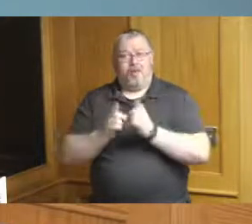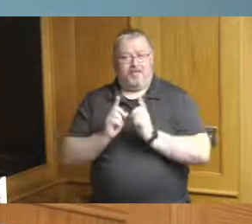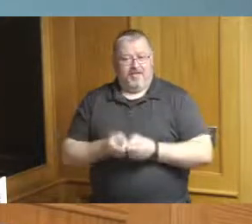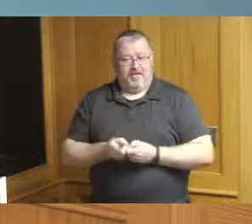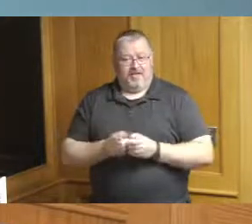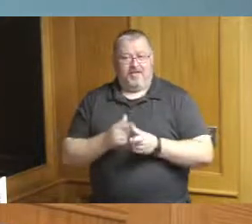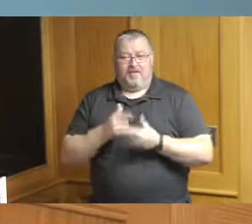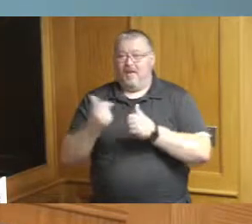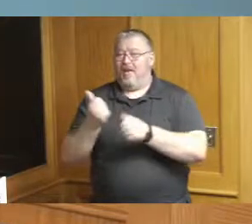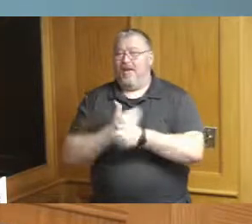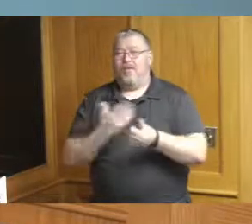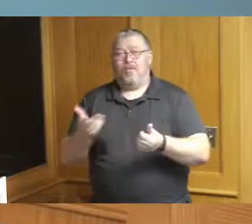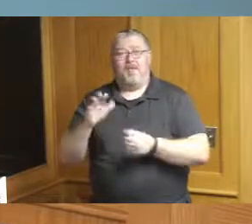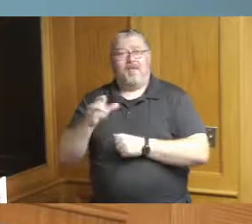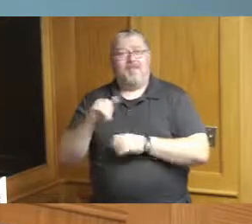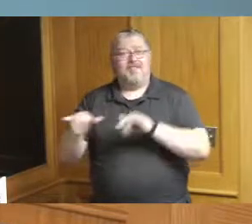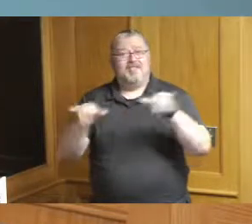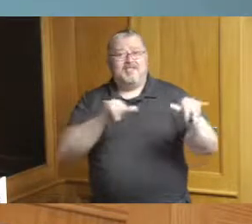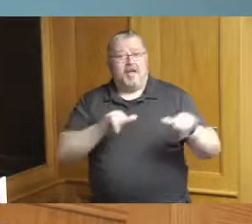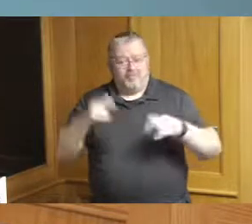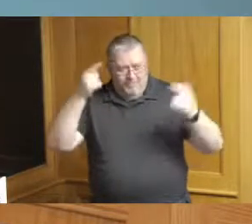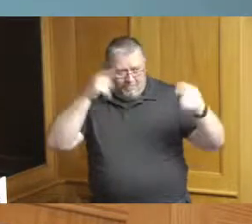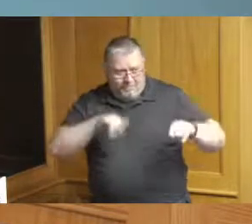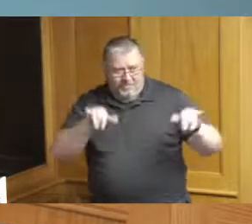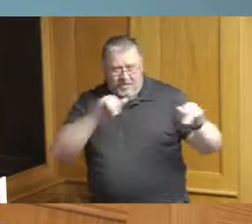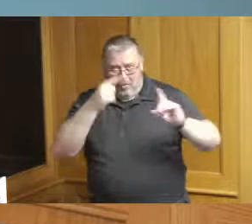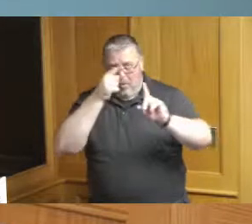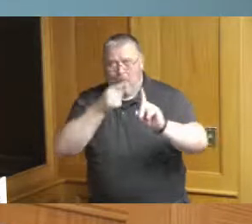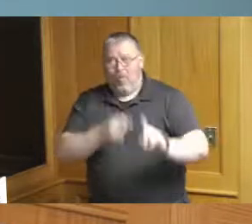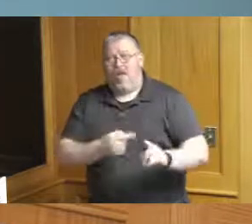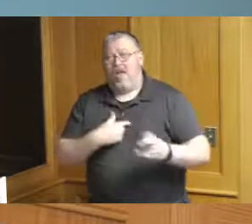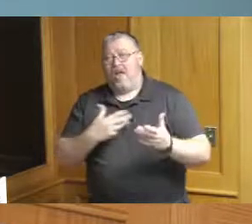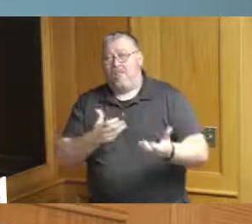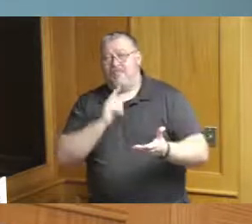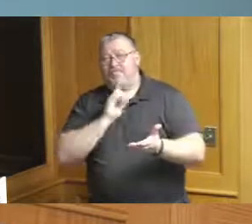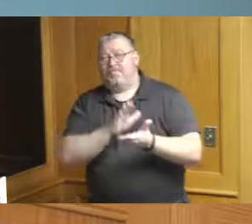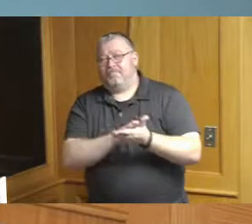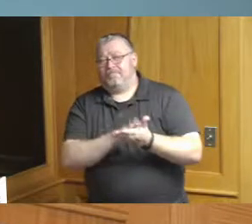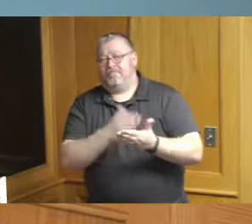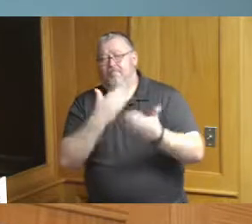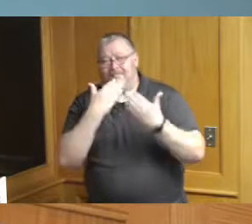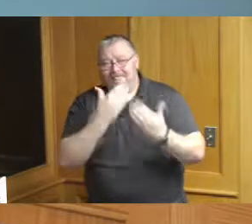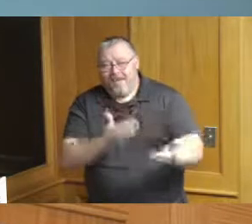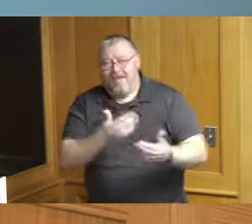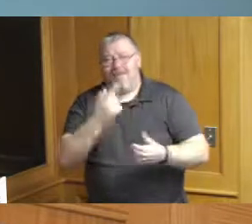everybody kind of on the same page with the same goal so i just want to thank you for your work